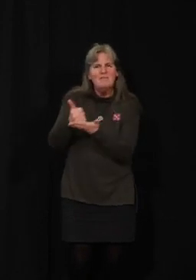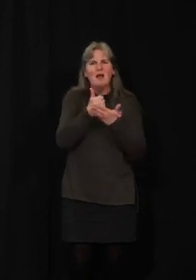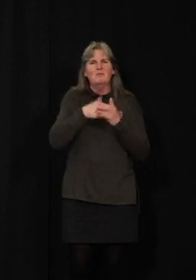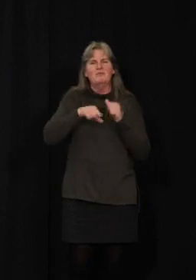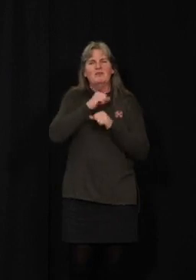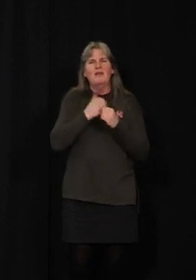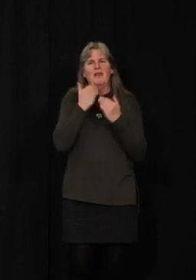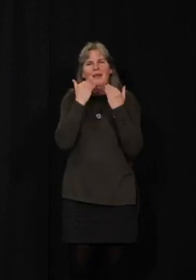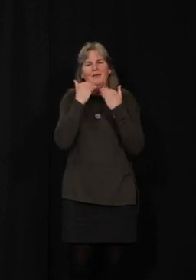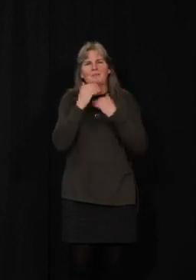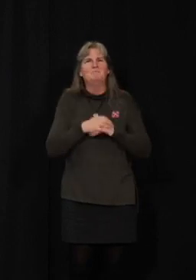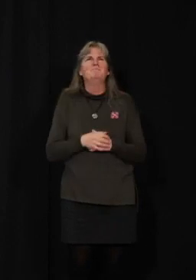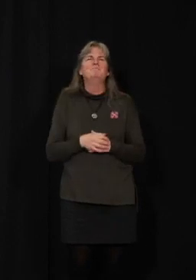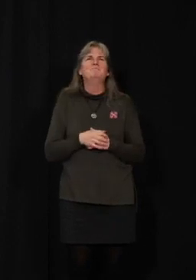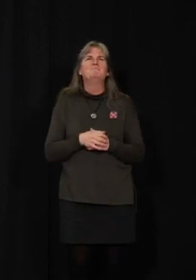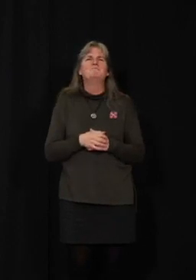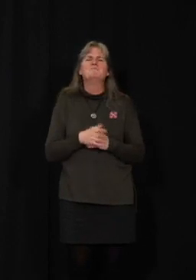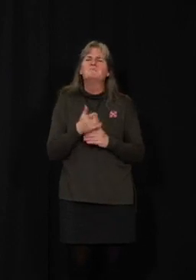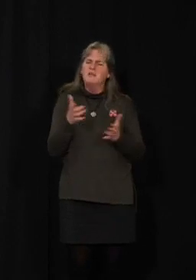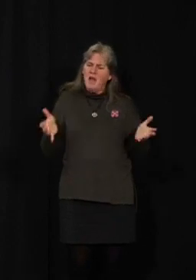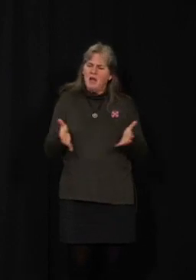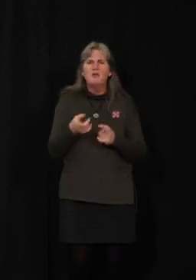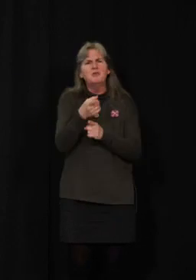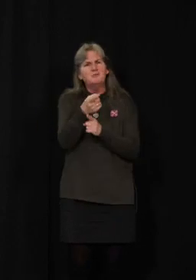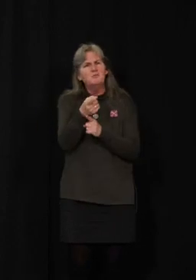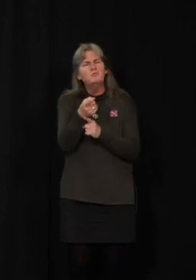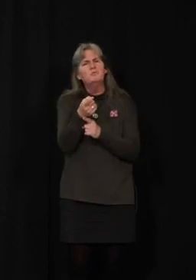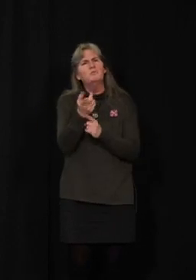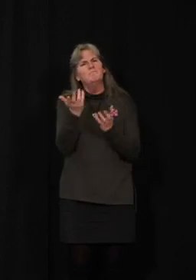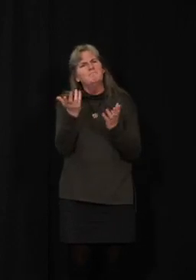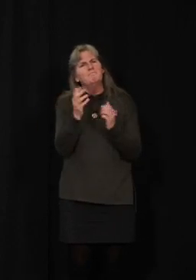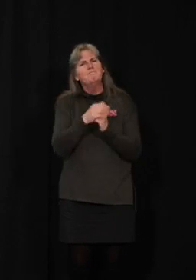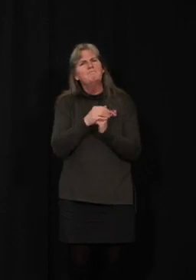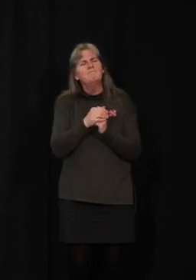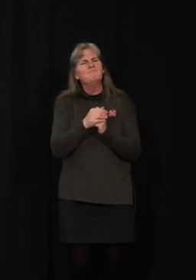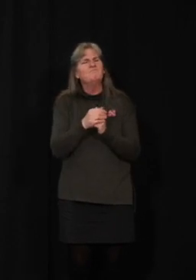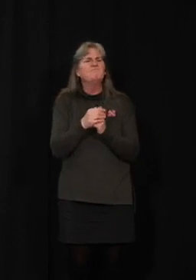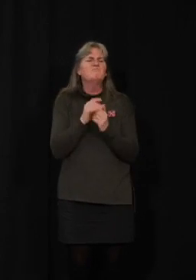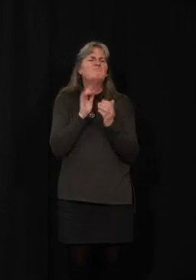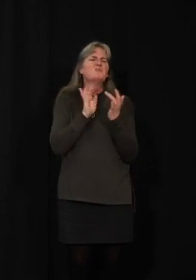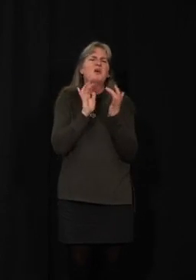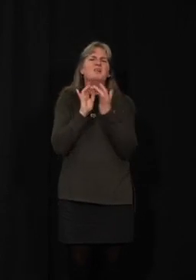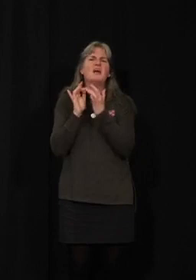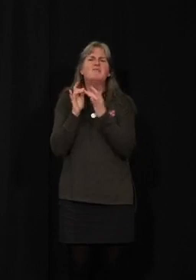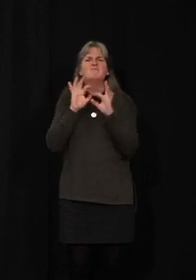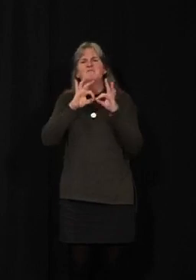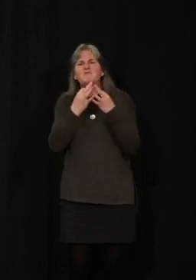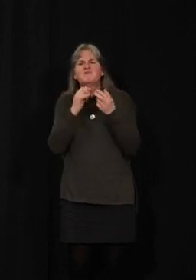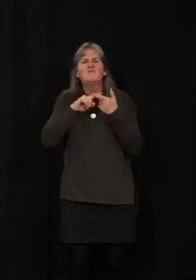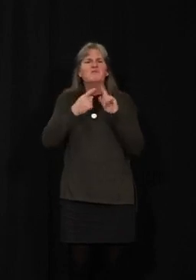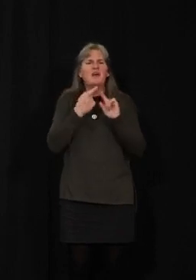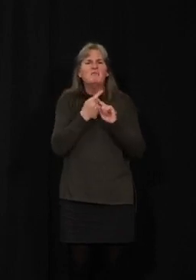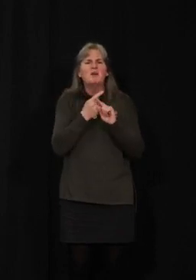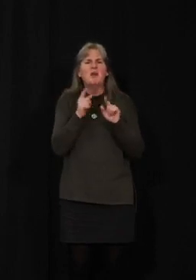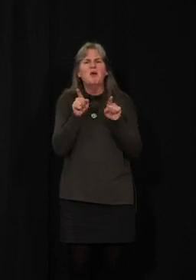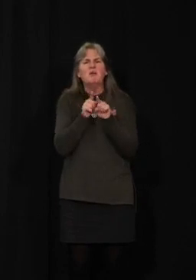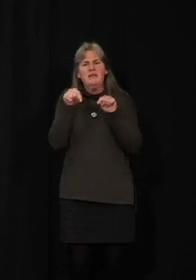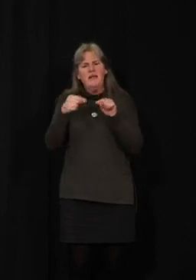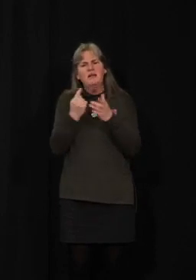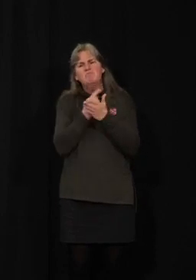Yukoners to take some time to check in on loved ones today, entering the weekend as well. We might all be fine, but I bet